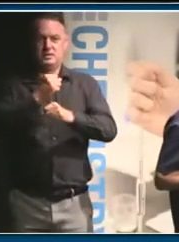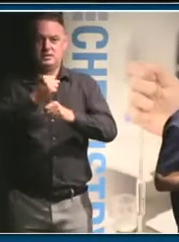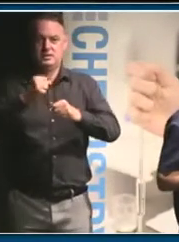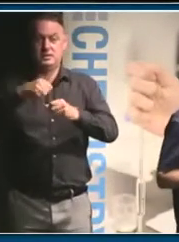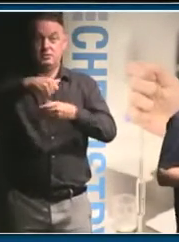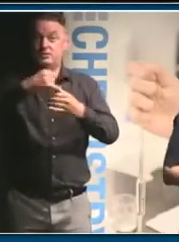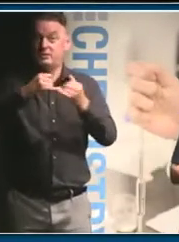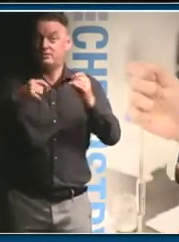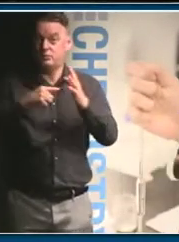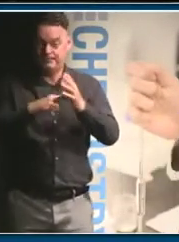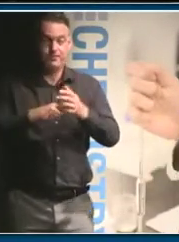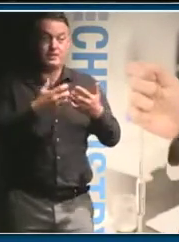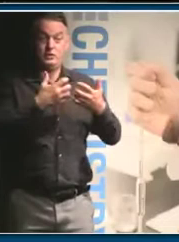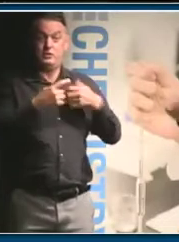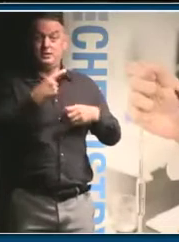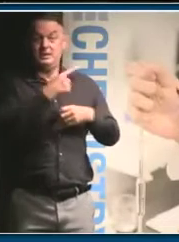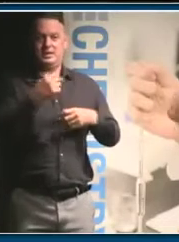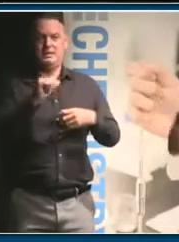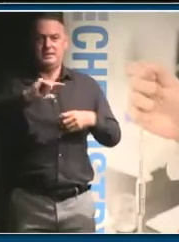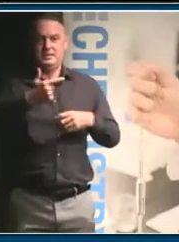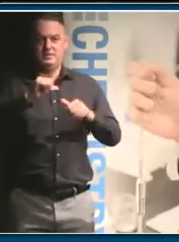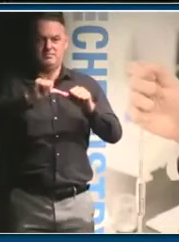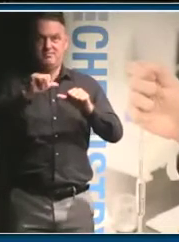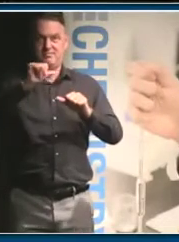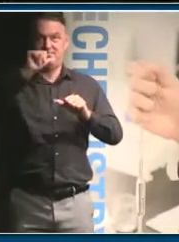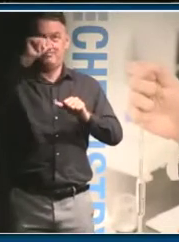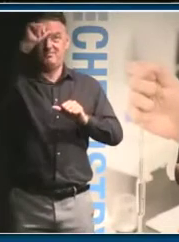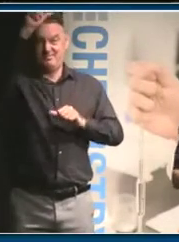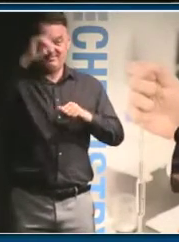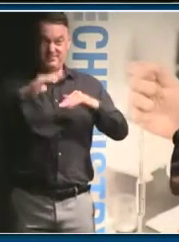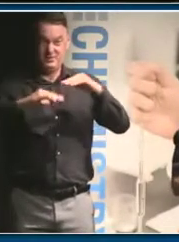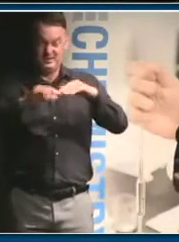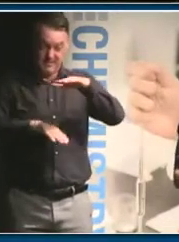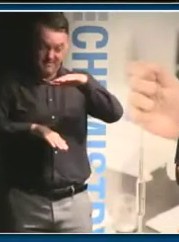Princeton has now a seven-story chemistry building built entirely on the proceeds